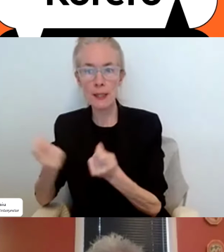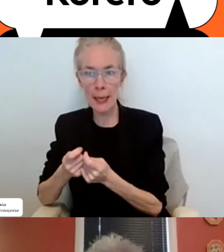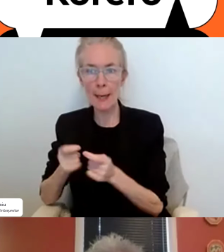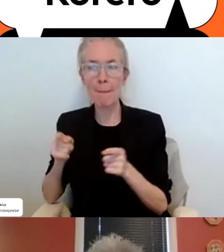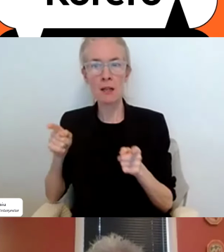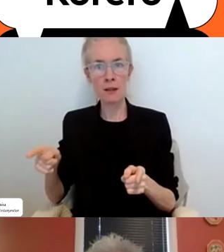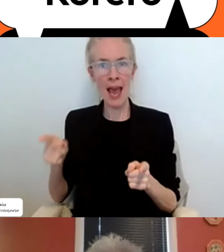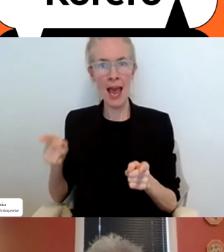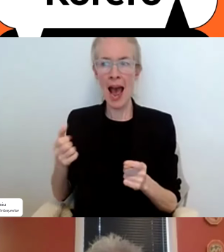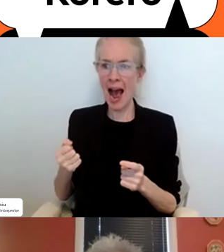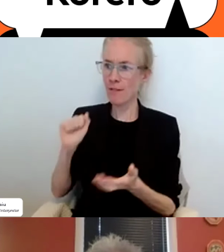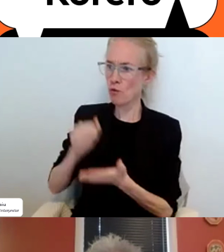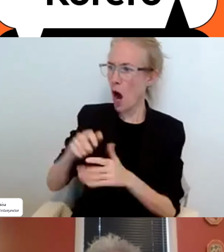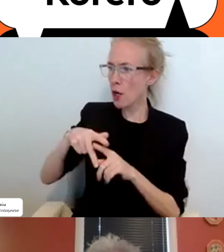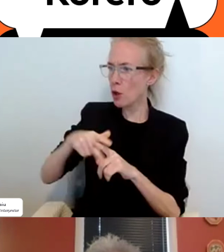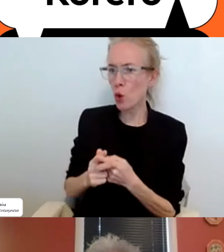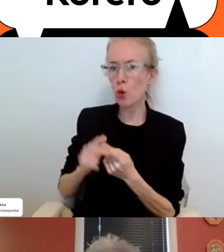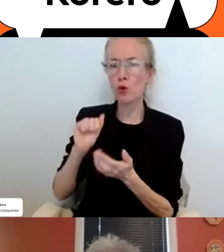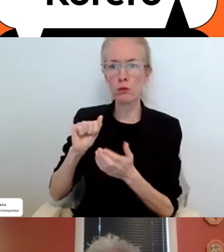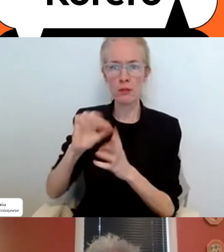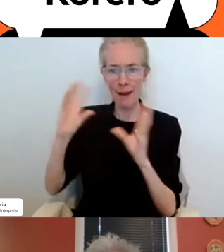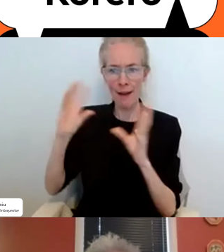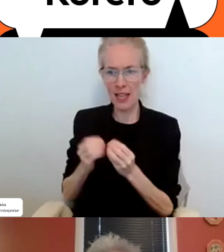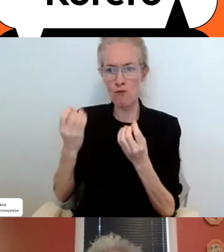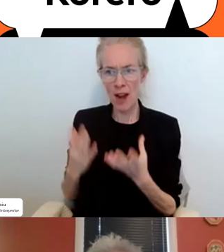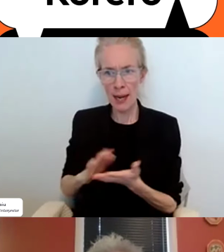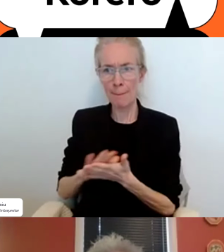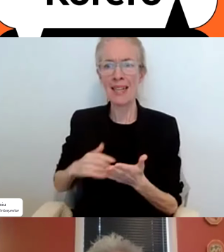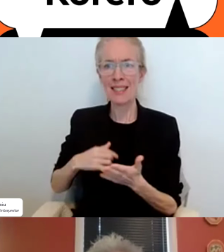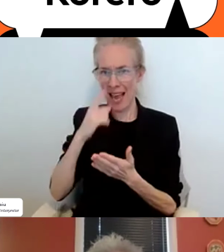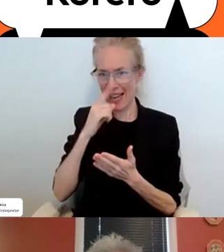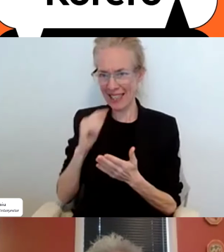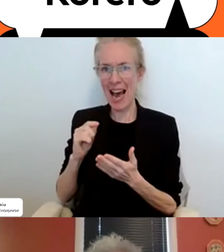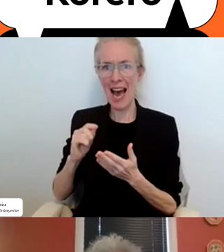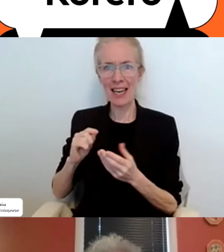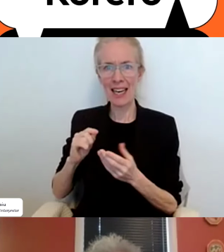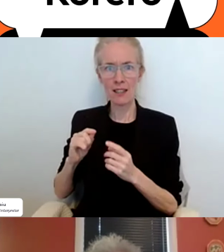the solutions. And then once you've got all of that, then the next